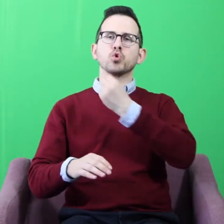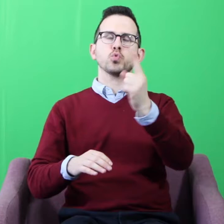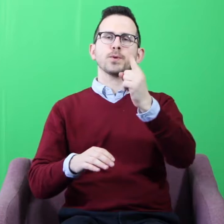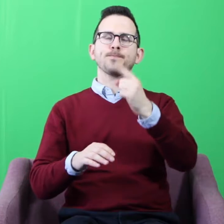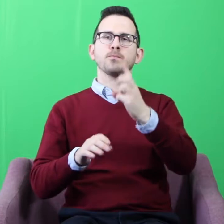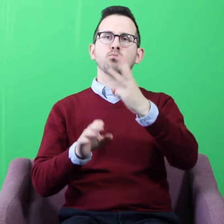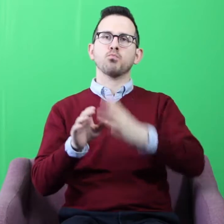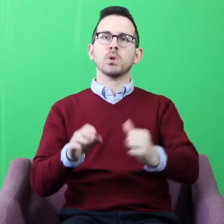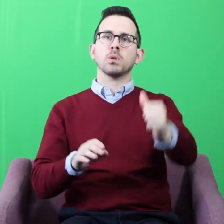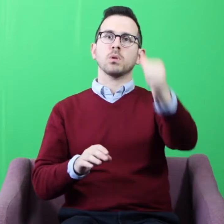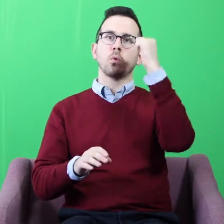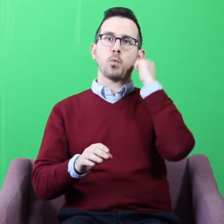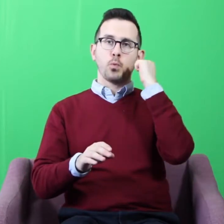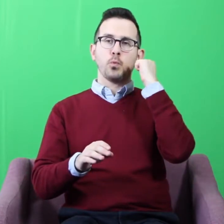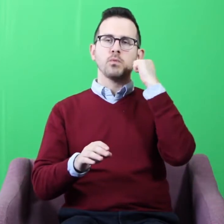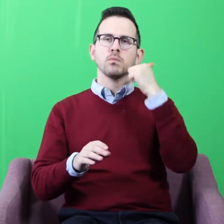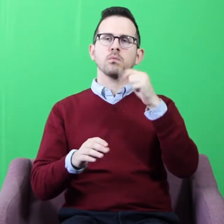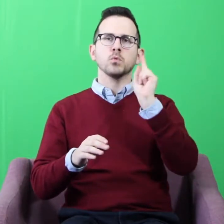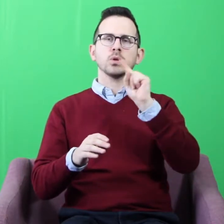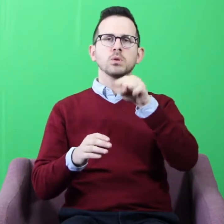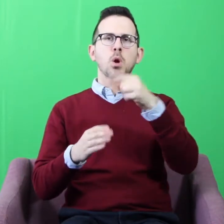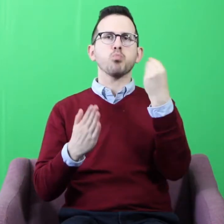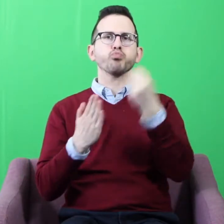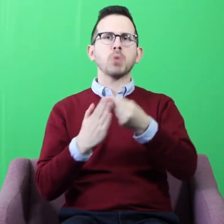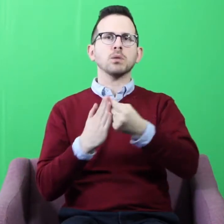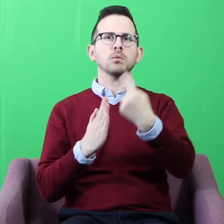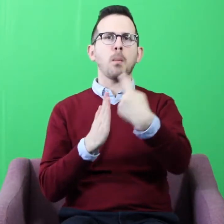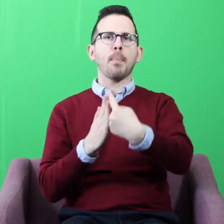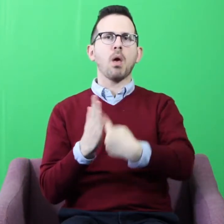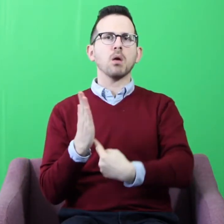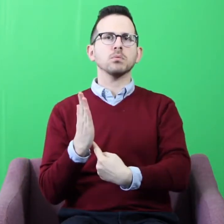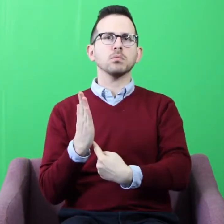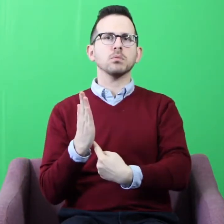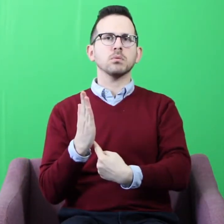What I wish we would have known 3 years ago was a pricing policy